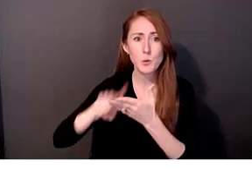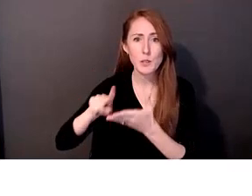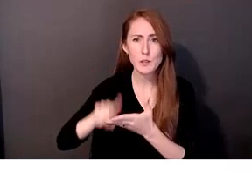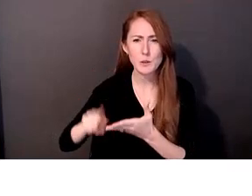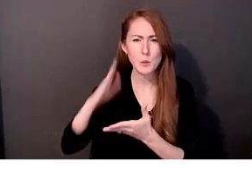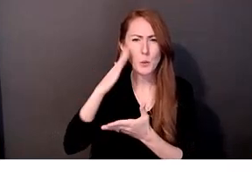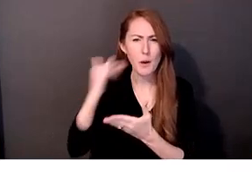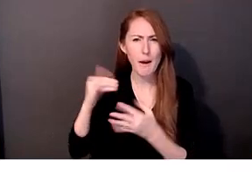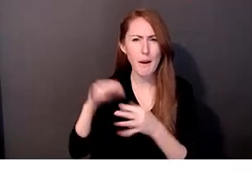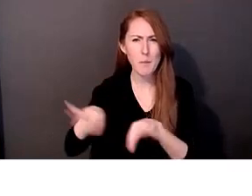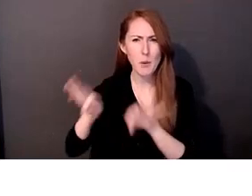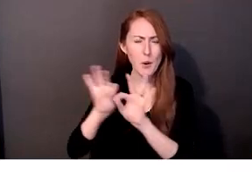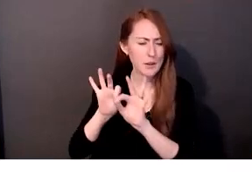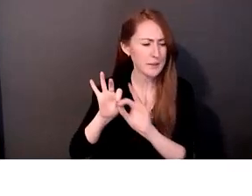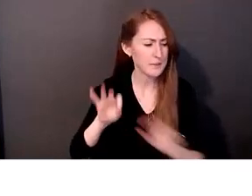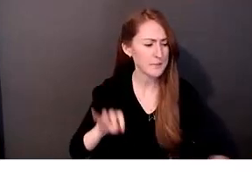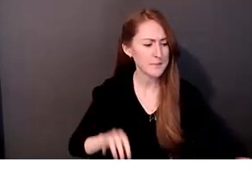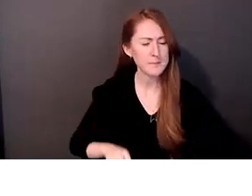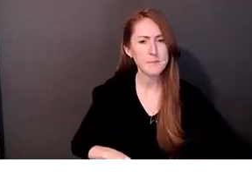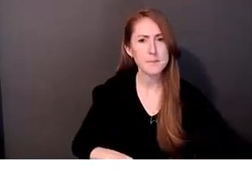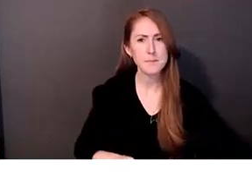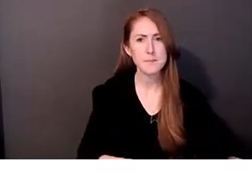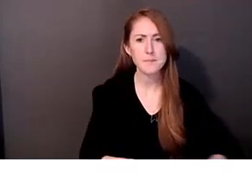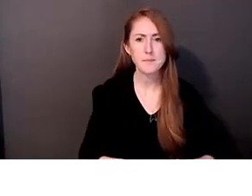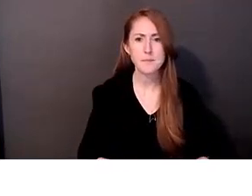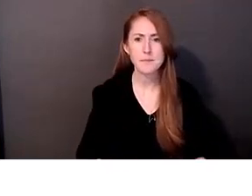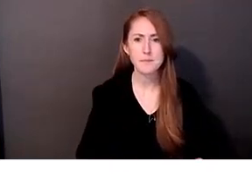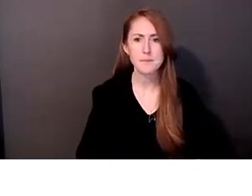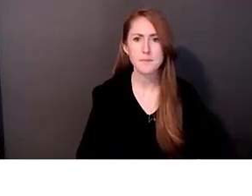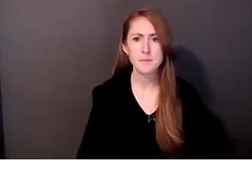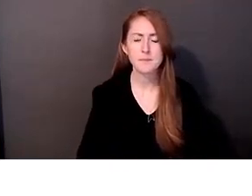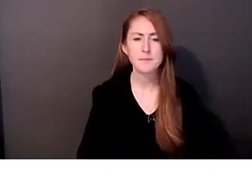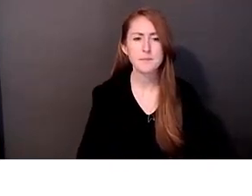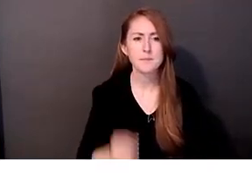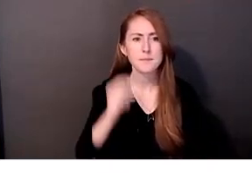And then I will move on to the Brain Injury Pandemic